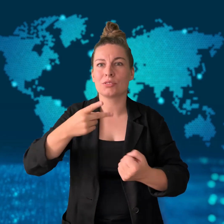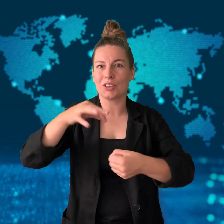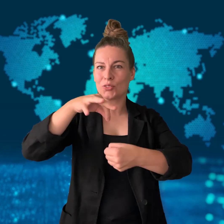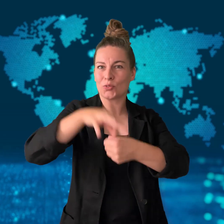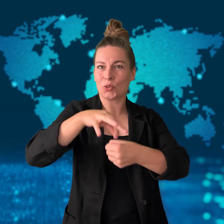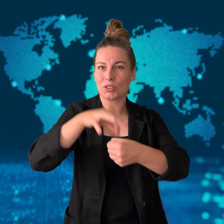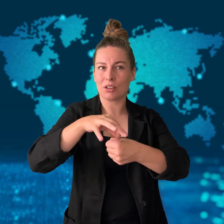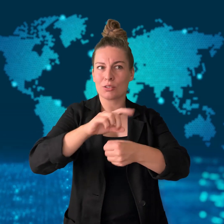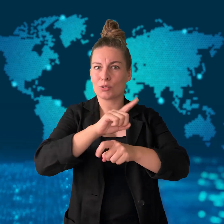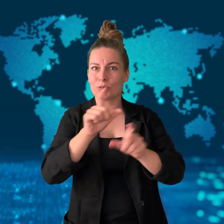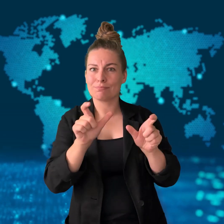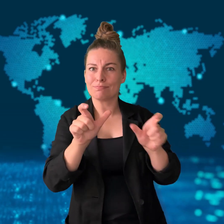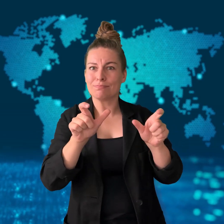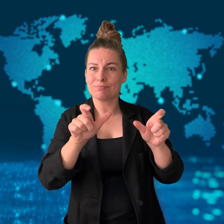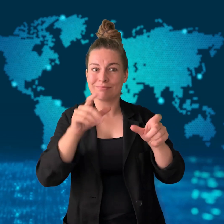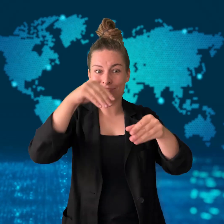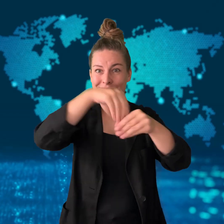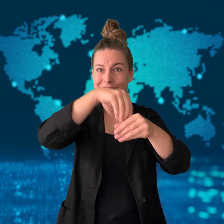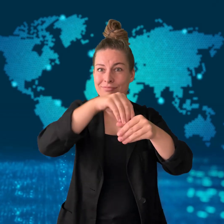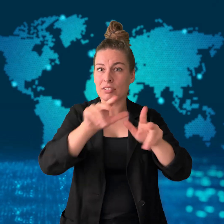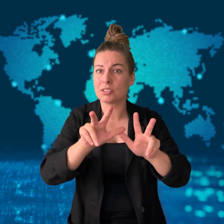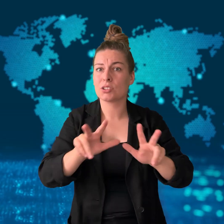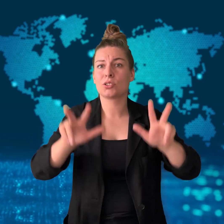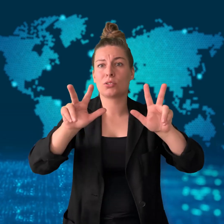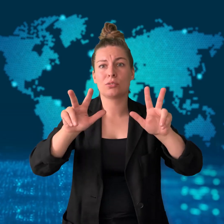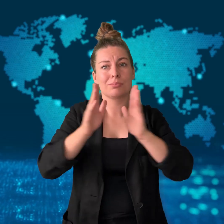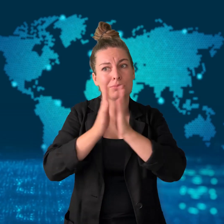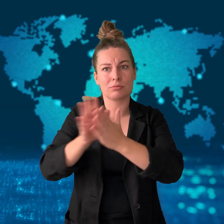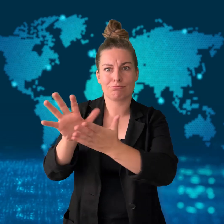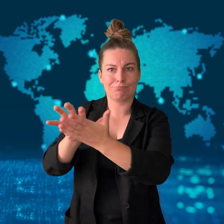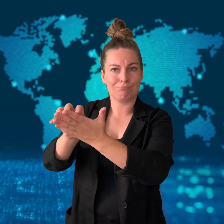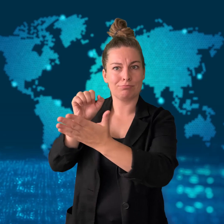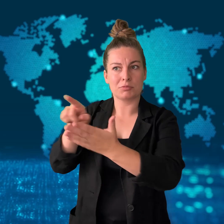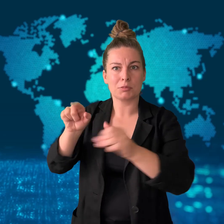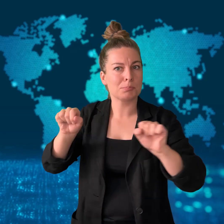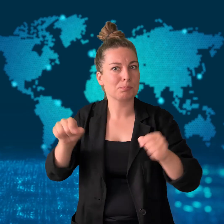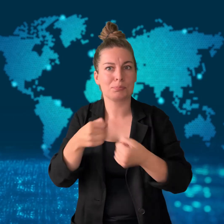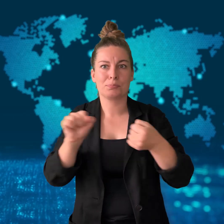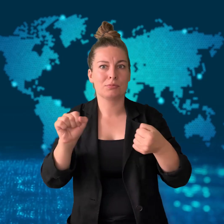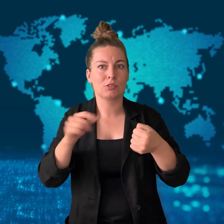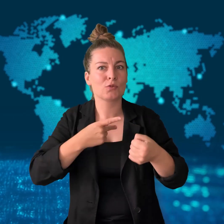limit Russia's power in the UN.